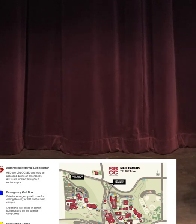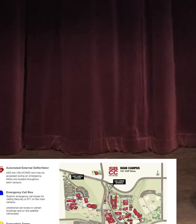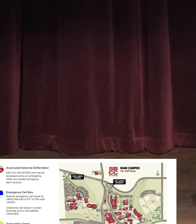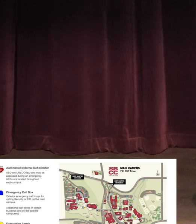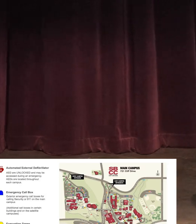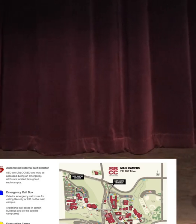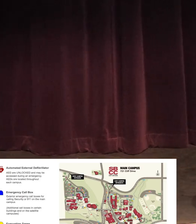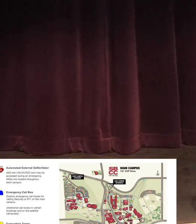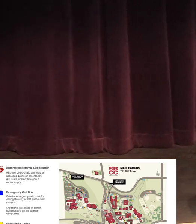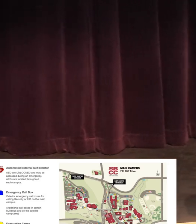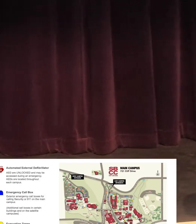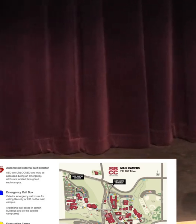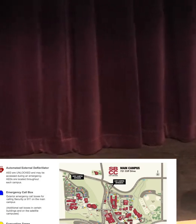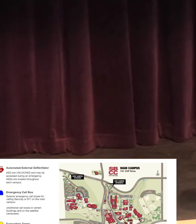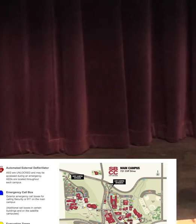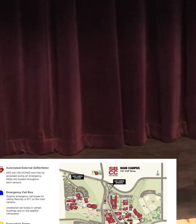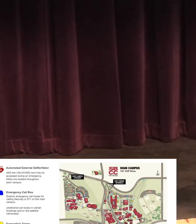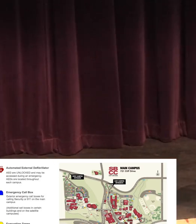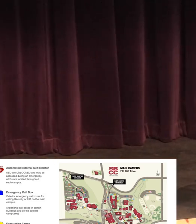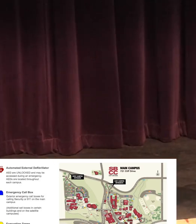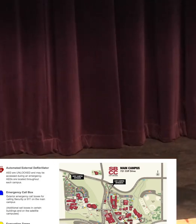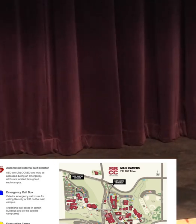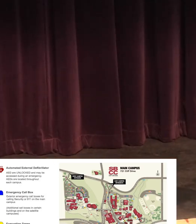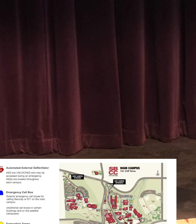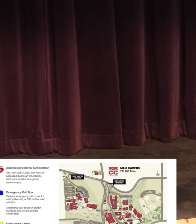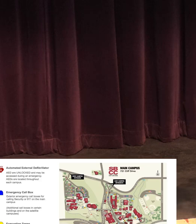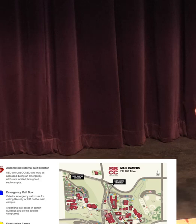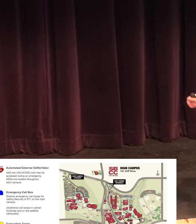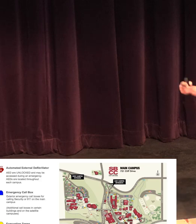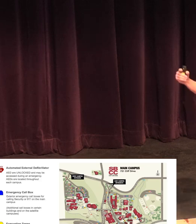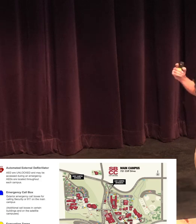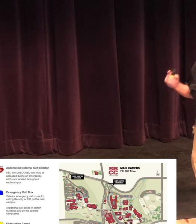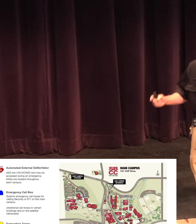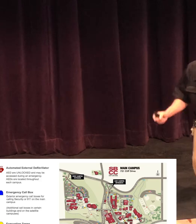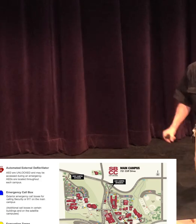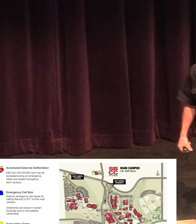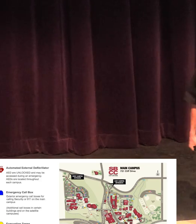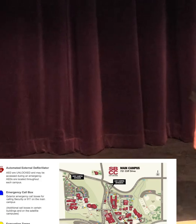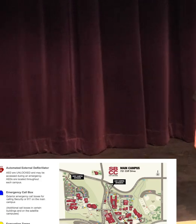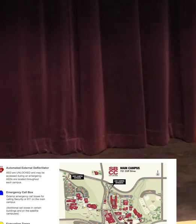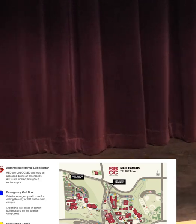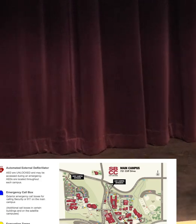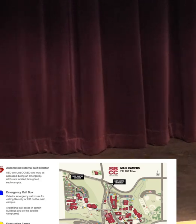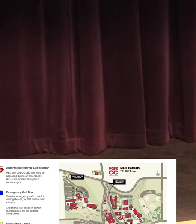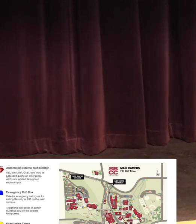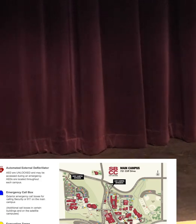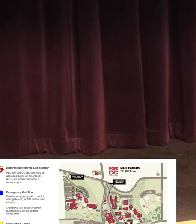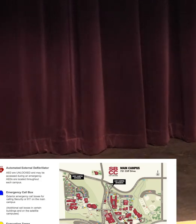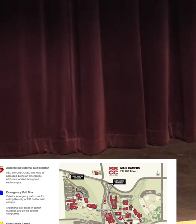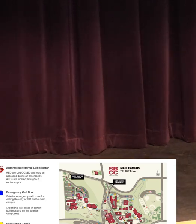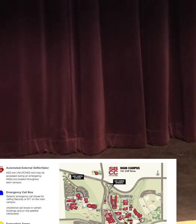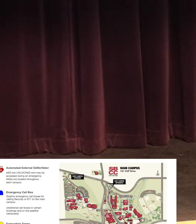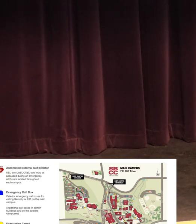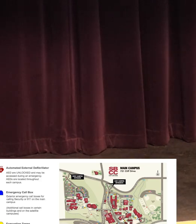It is designed so it will only deliver a shock when a person actually needs that shock and it will talk you through on exactly